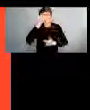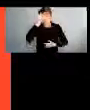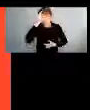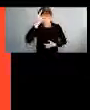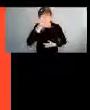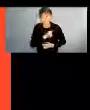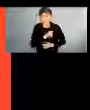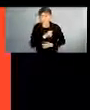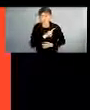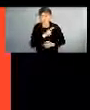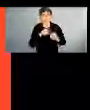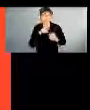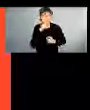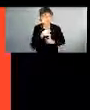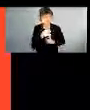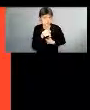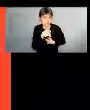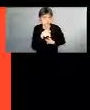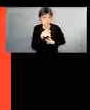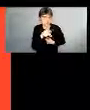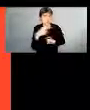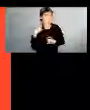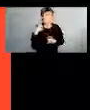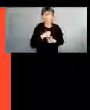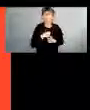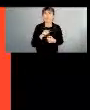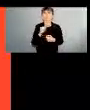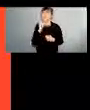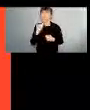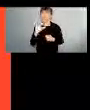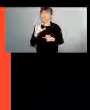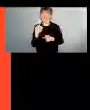For, example, we don’t track numbers for the sake of numbers. We track them because